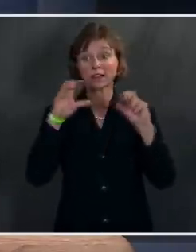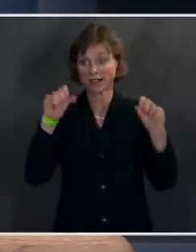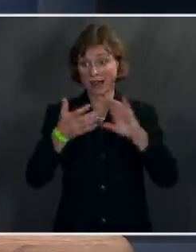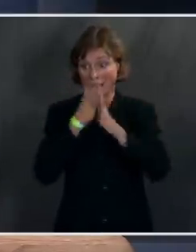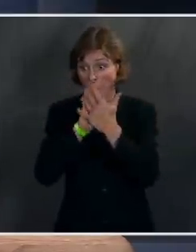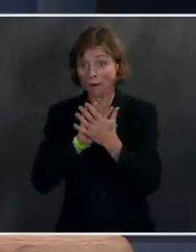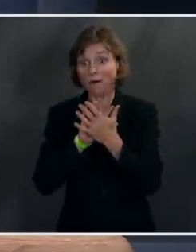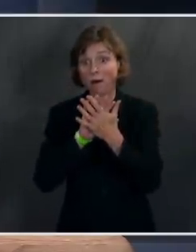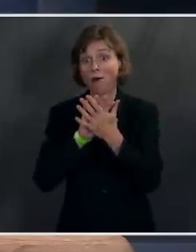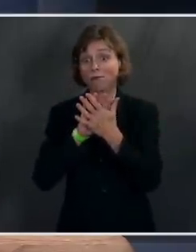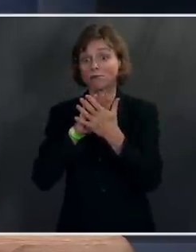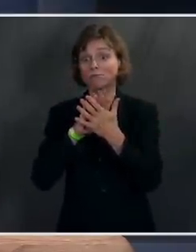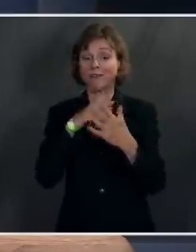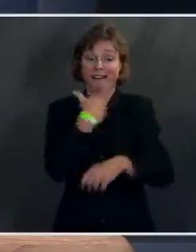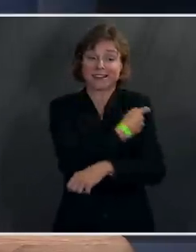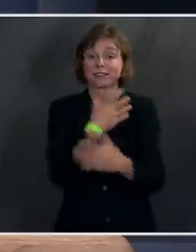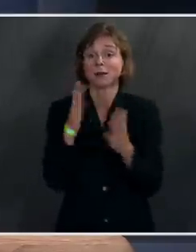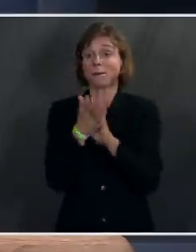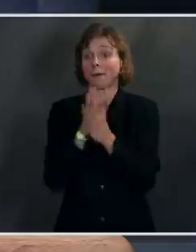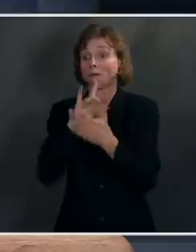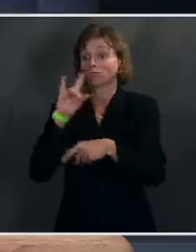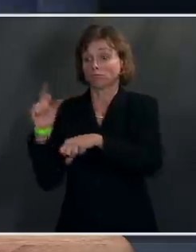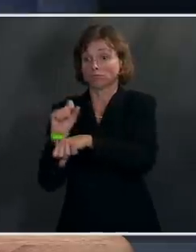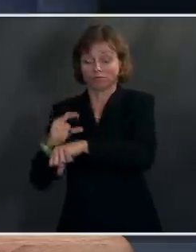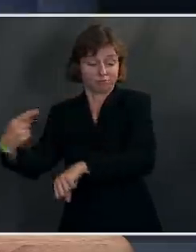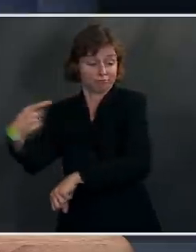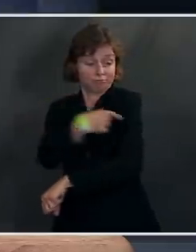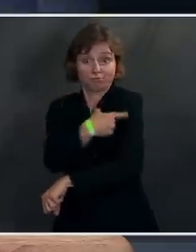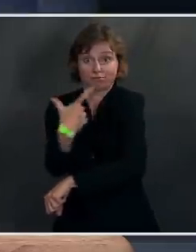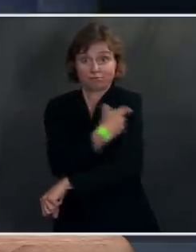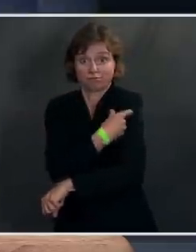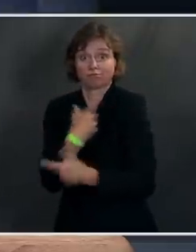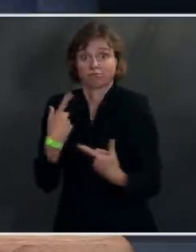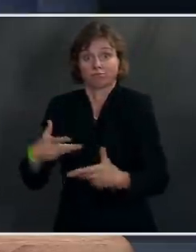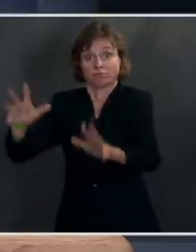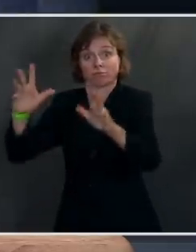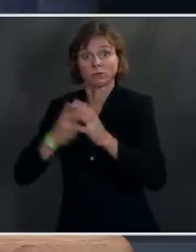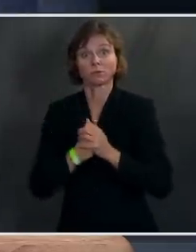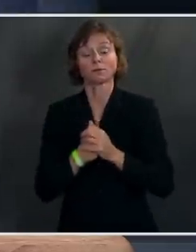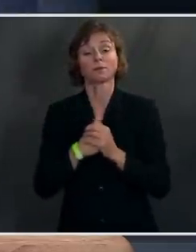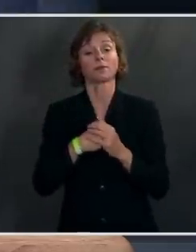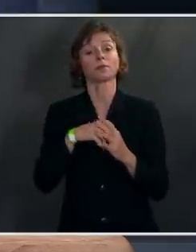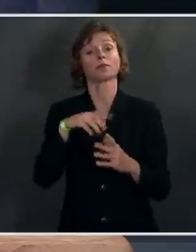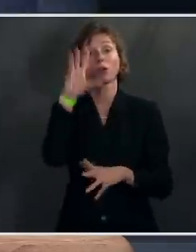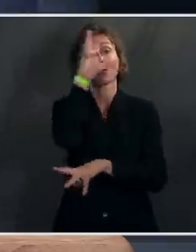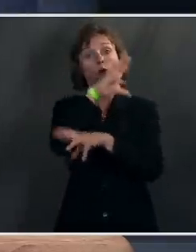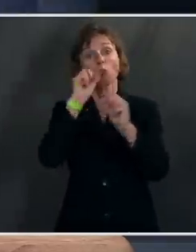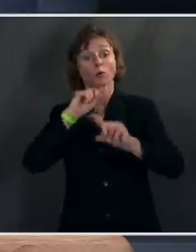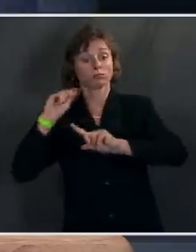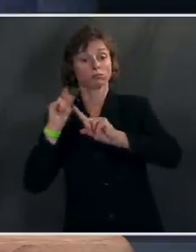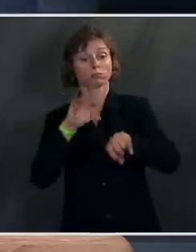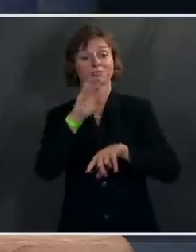President Biden has already directed FEMA to fully reimburse states for the cost of National Guard personnel